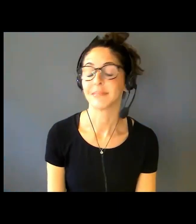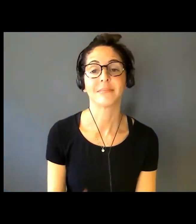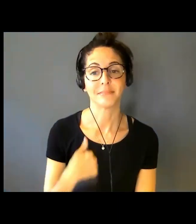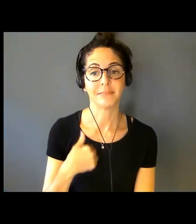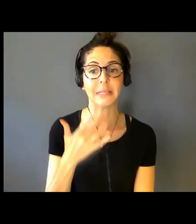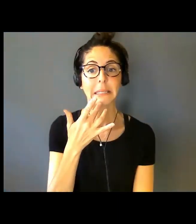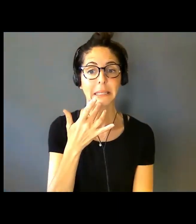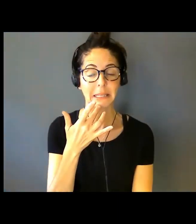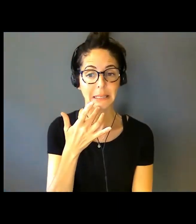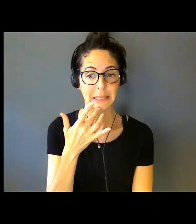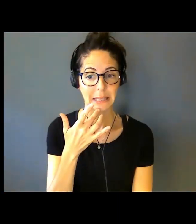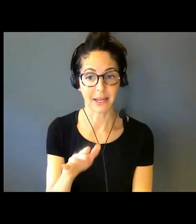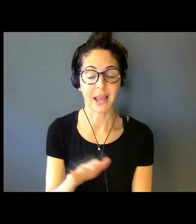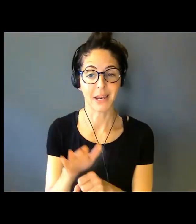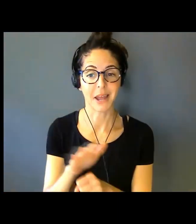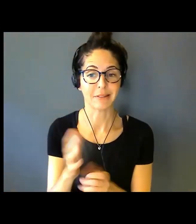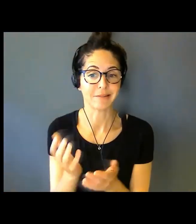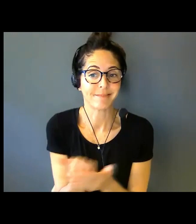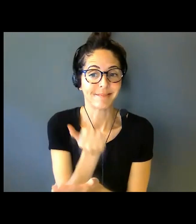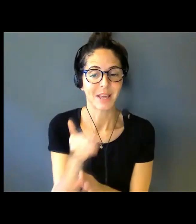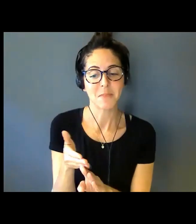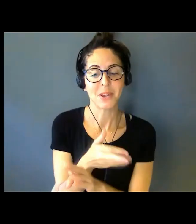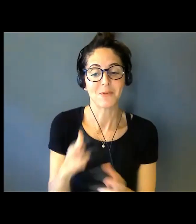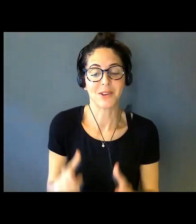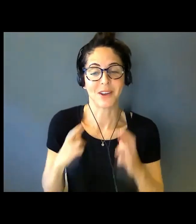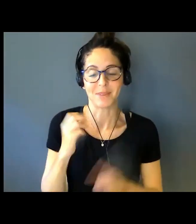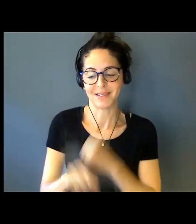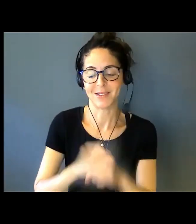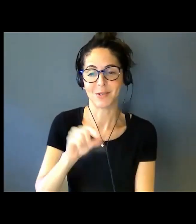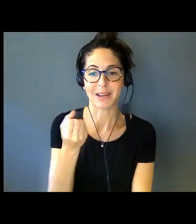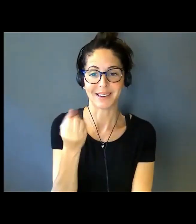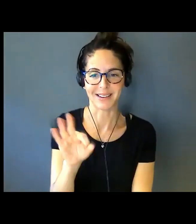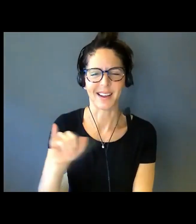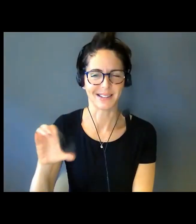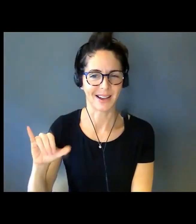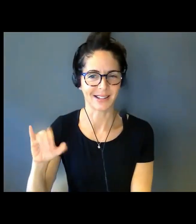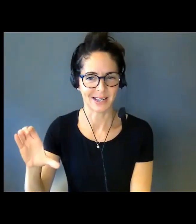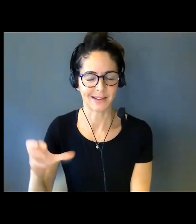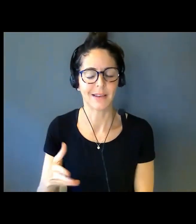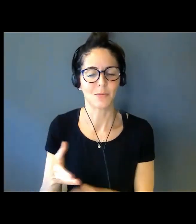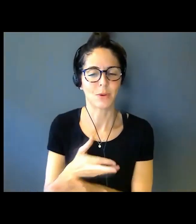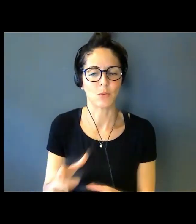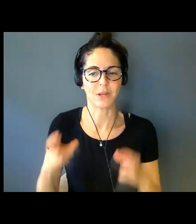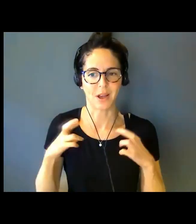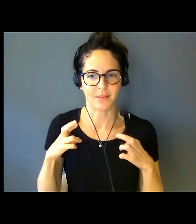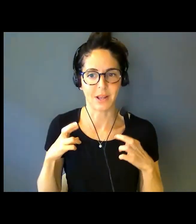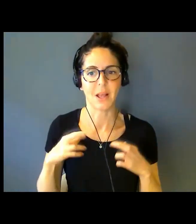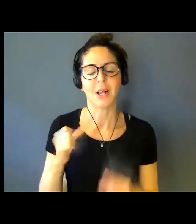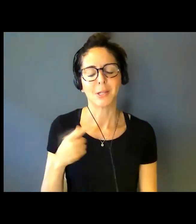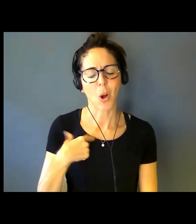take some pre-retirement in 2019 from ICRC. Apart from taking care of my garden, I'm also involved